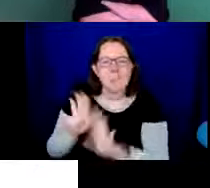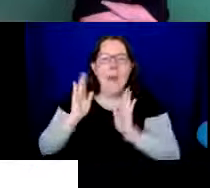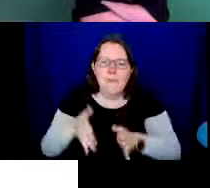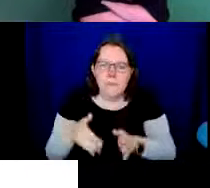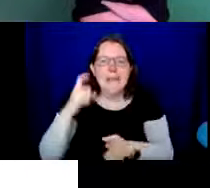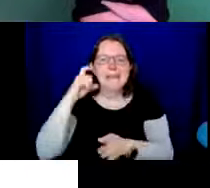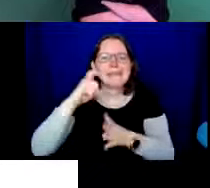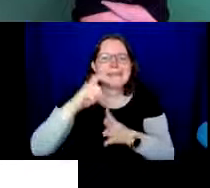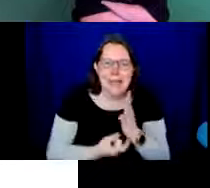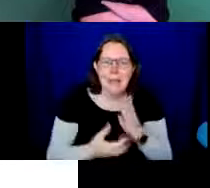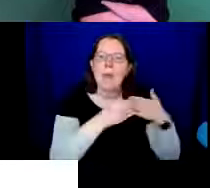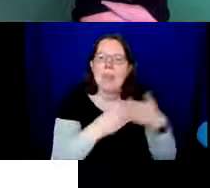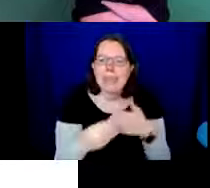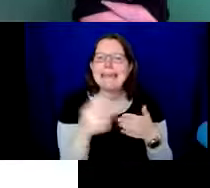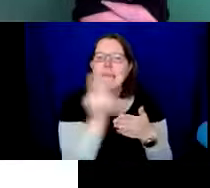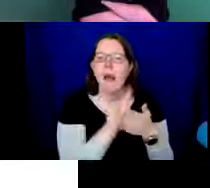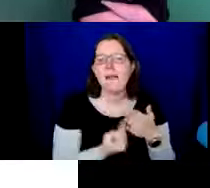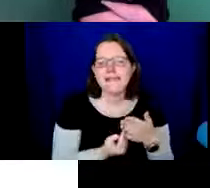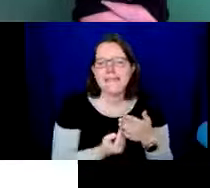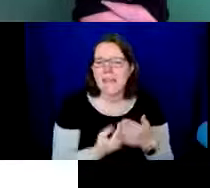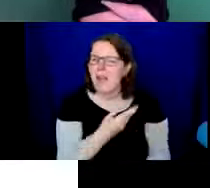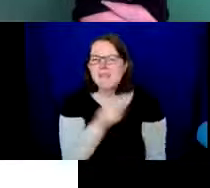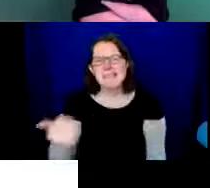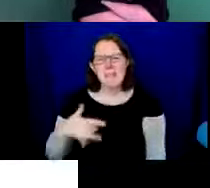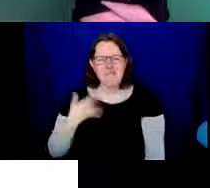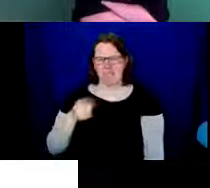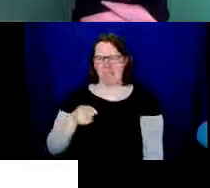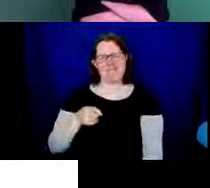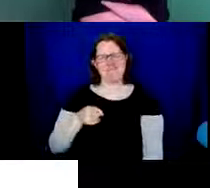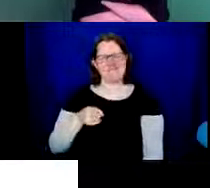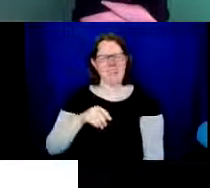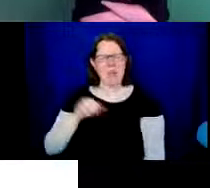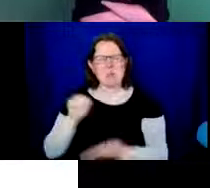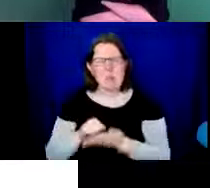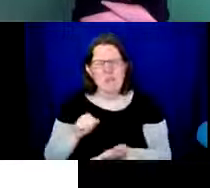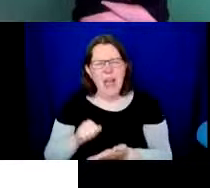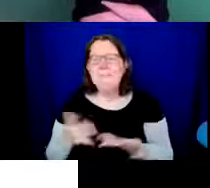if we can only if we can only work with disabled artists and we're in a ghetto so i felt it was